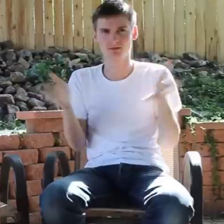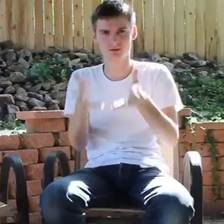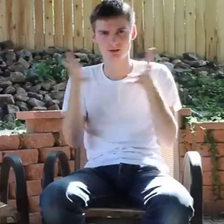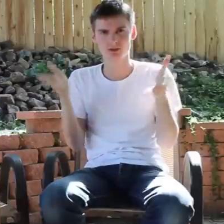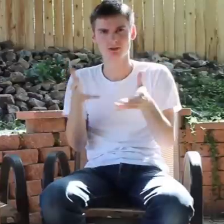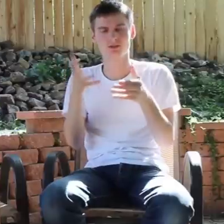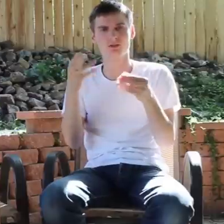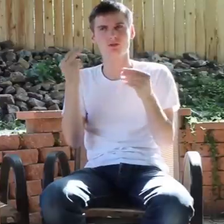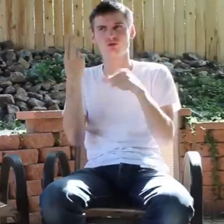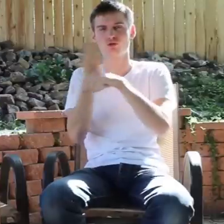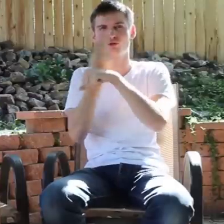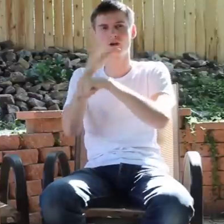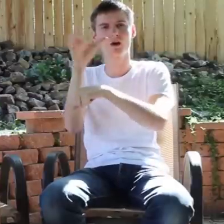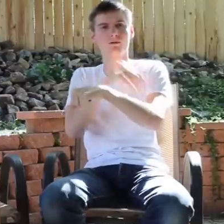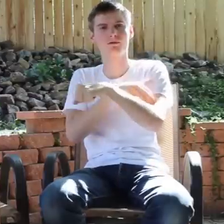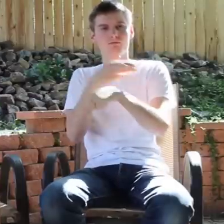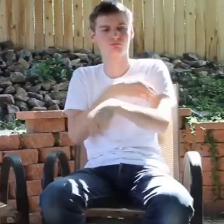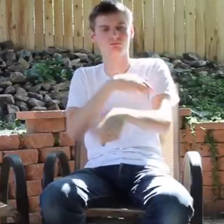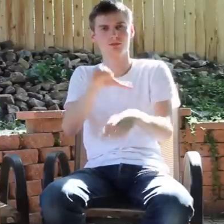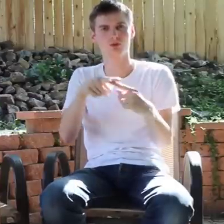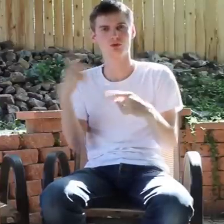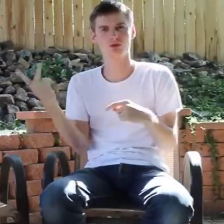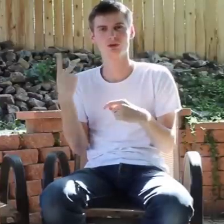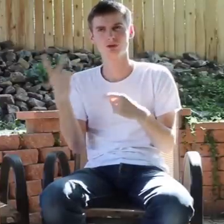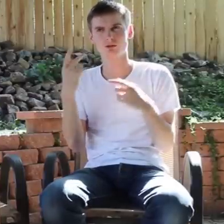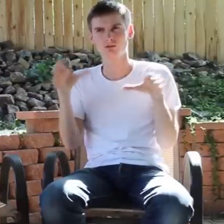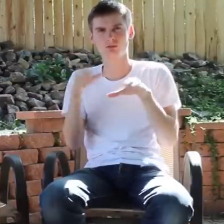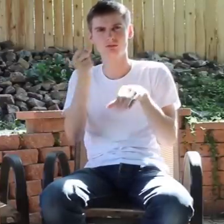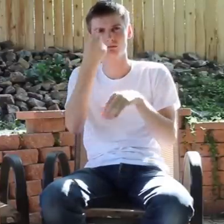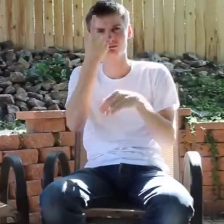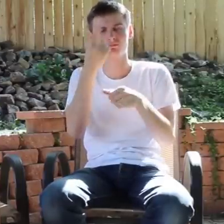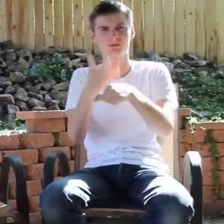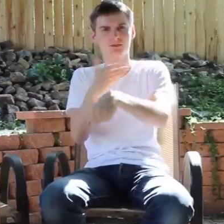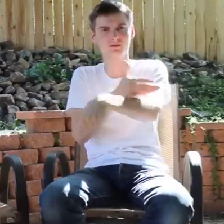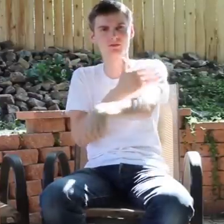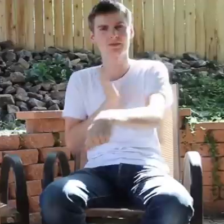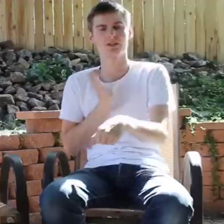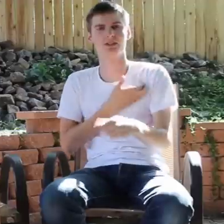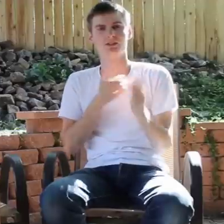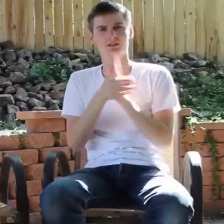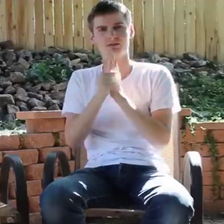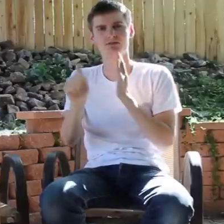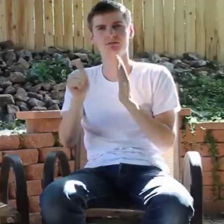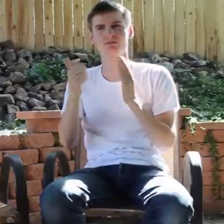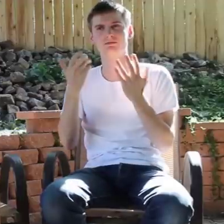a strong relationship and that communication. We could understand each other and they encouraged